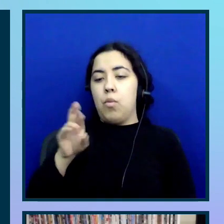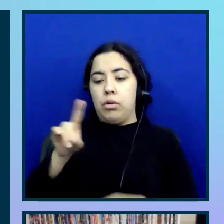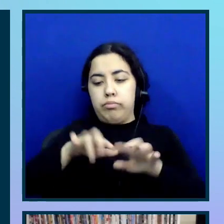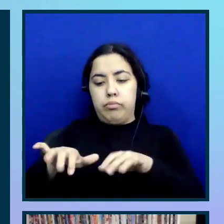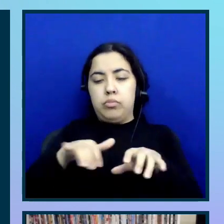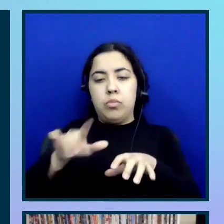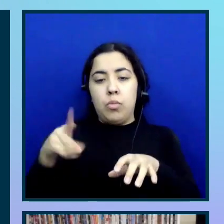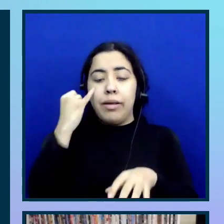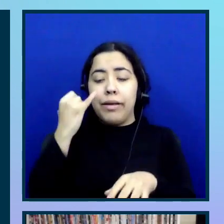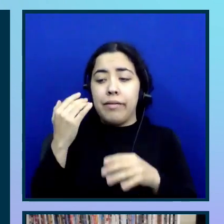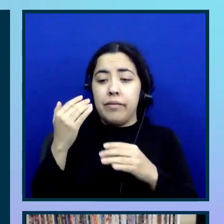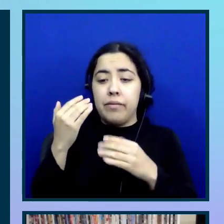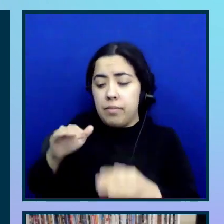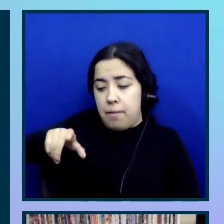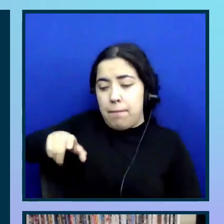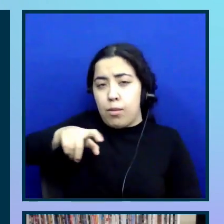due to a visual or perhaps a motor impairment.